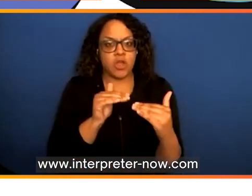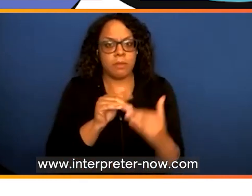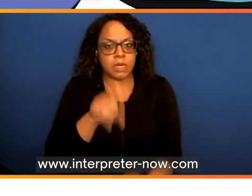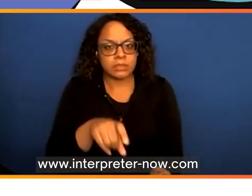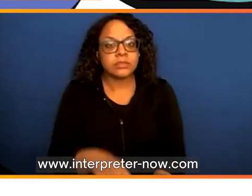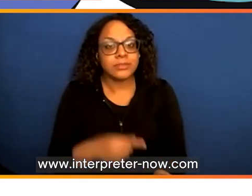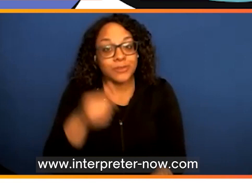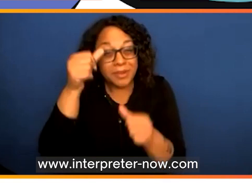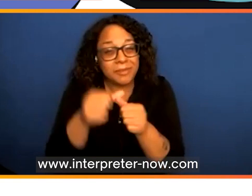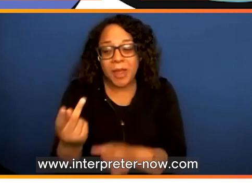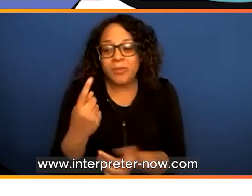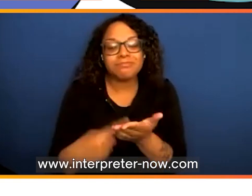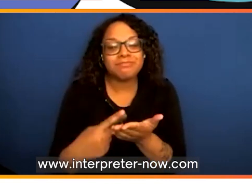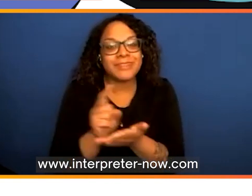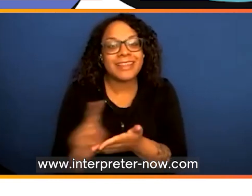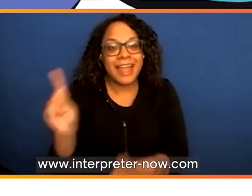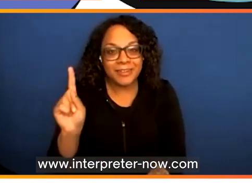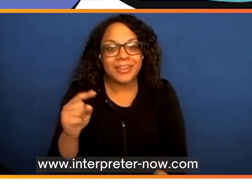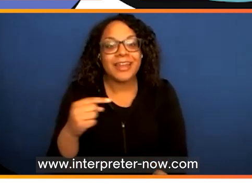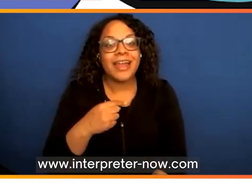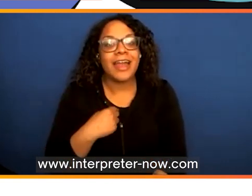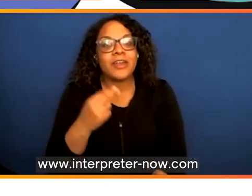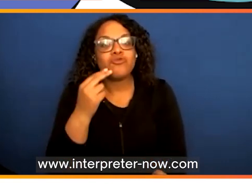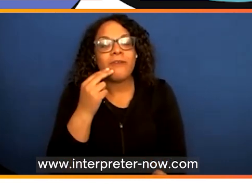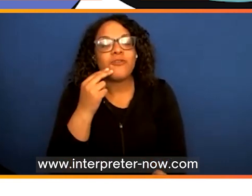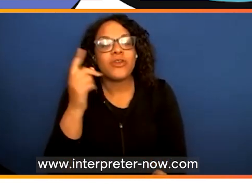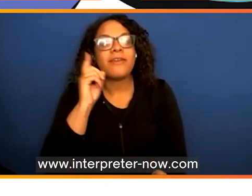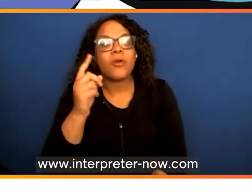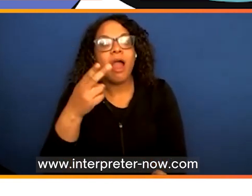I know that we spoke last week that you learned I referee high school and college football,